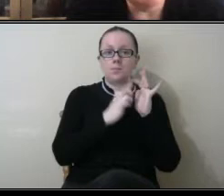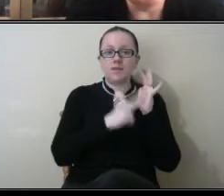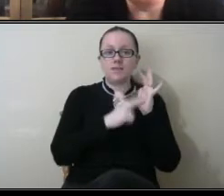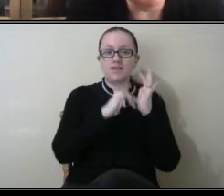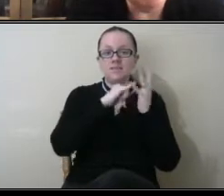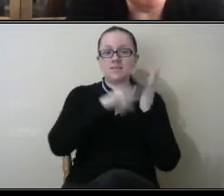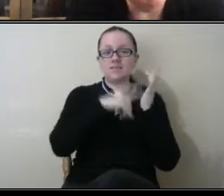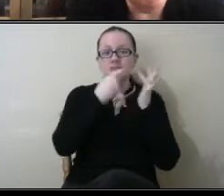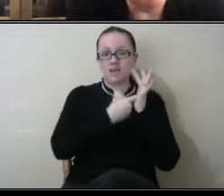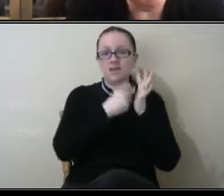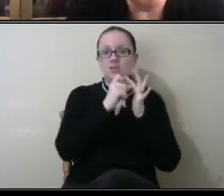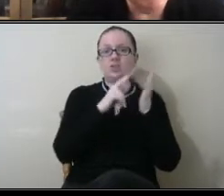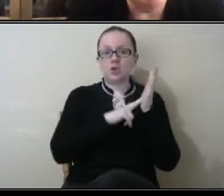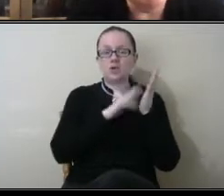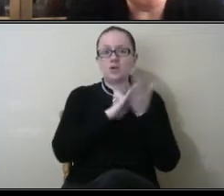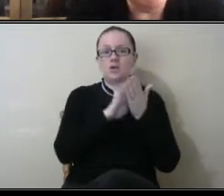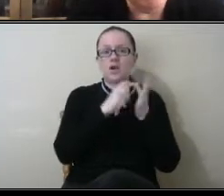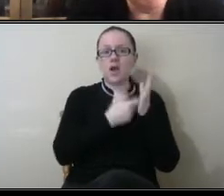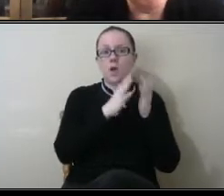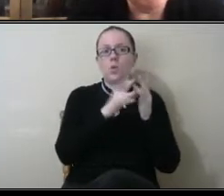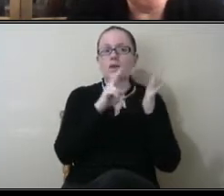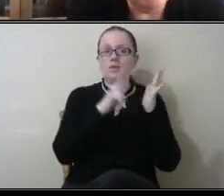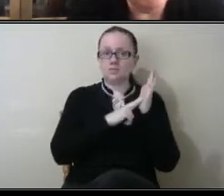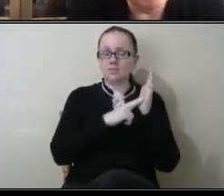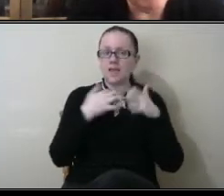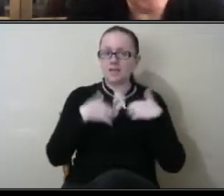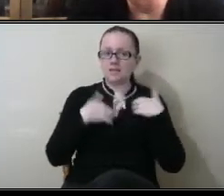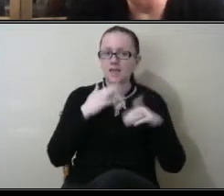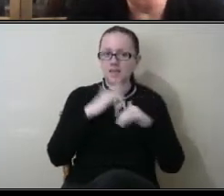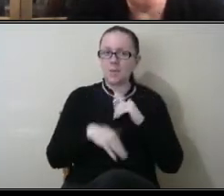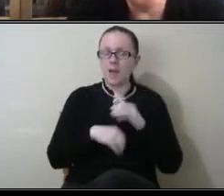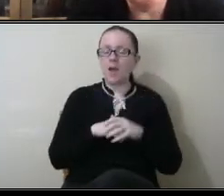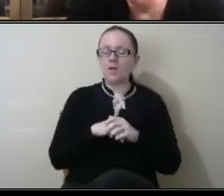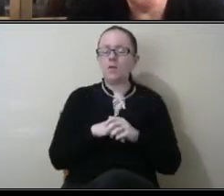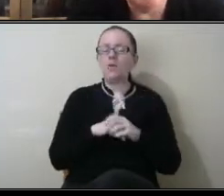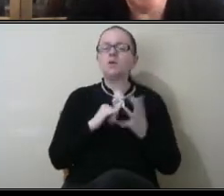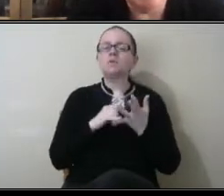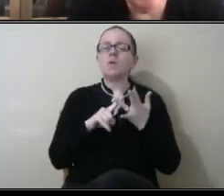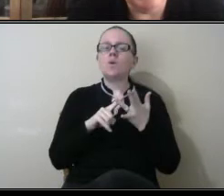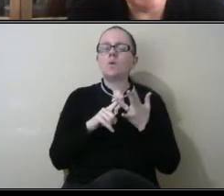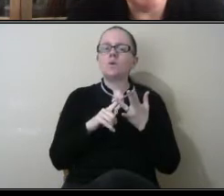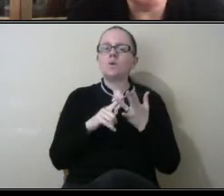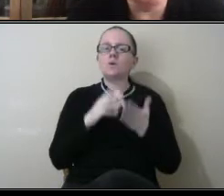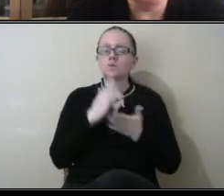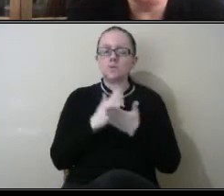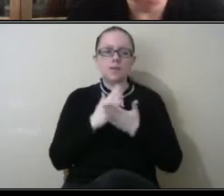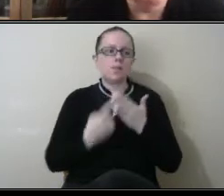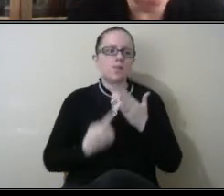really excited about um and i think it does have a real opportunity to make a significant